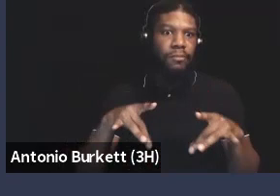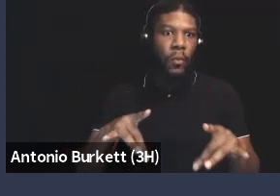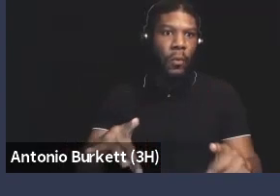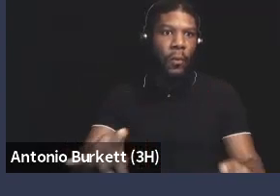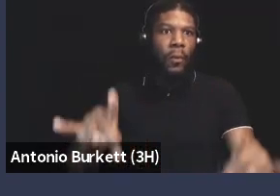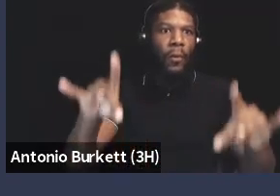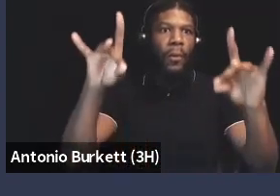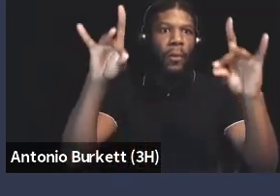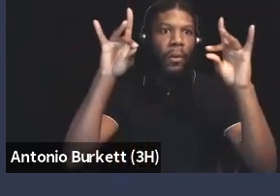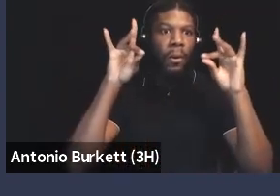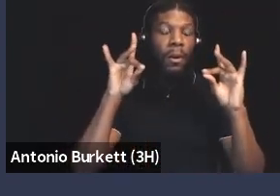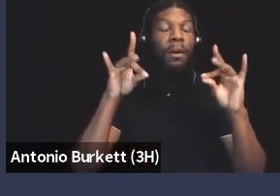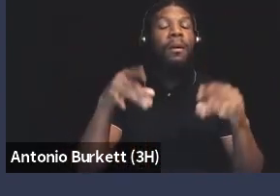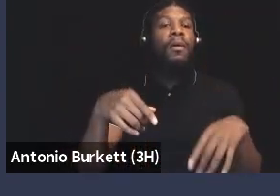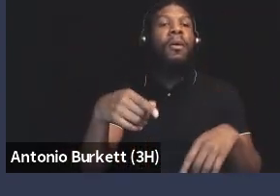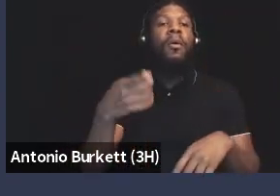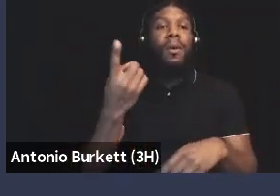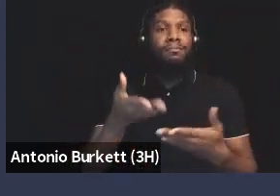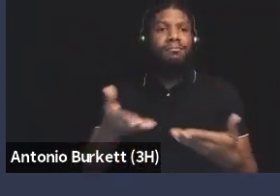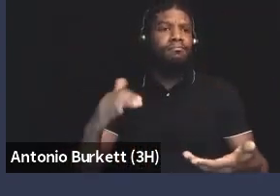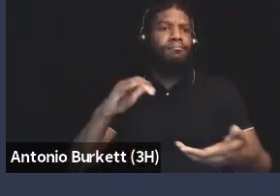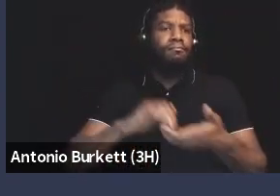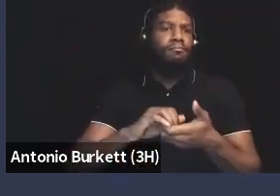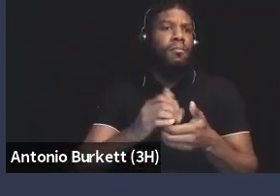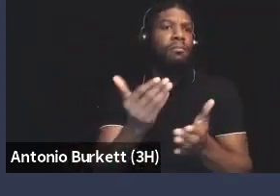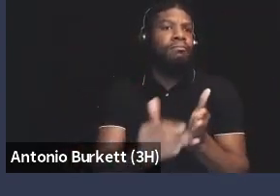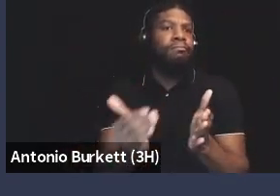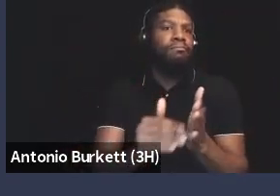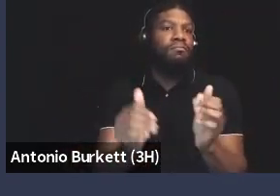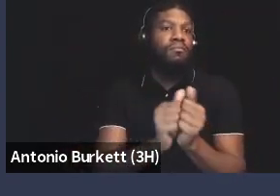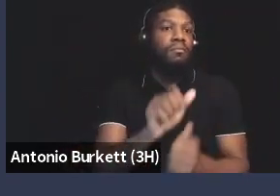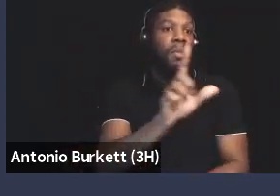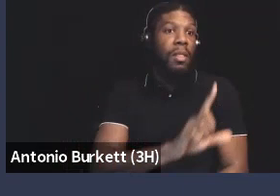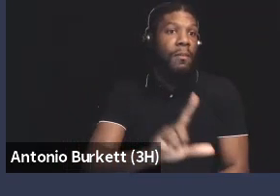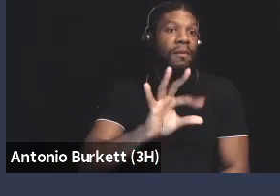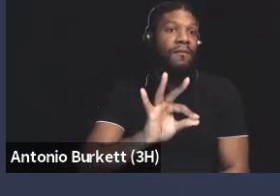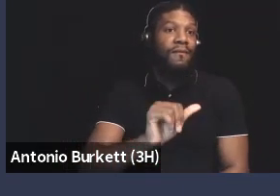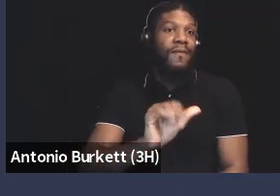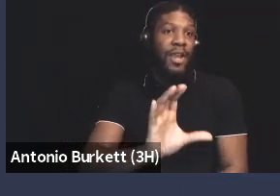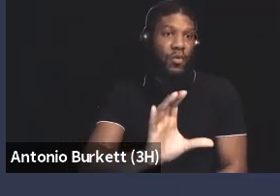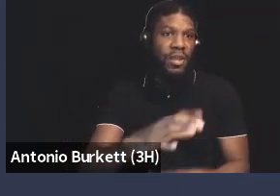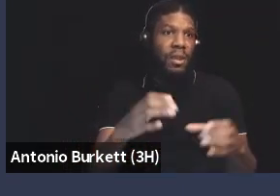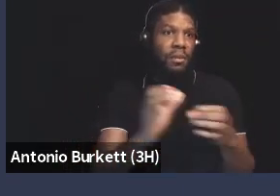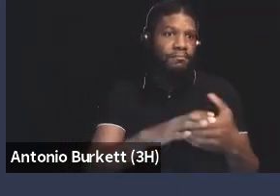one thing is I've been collaborating quite a bit with the library and faculty, and one thing that